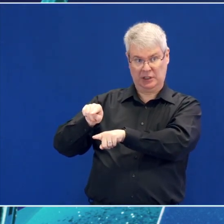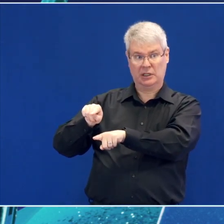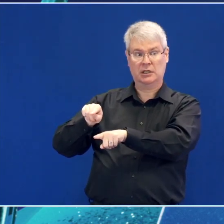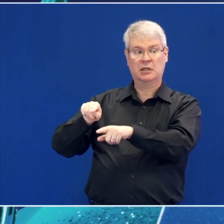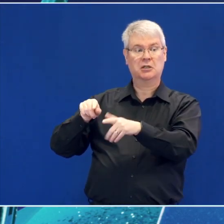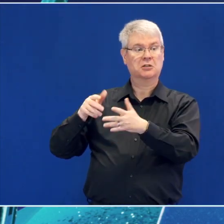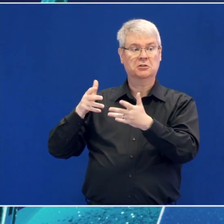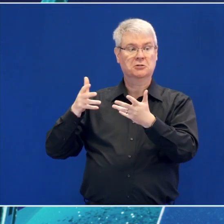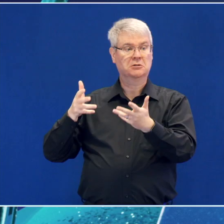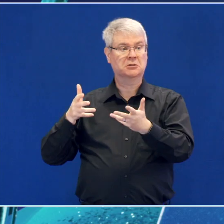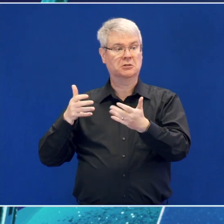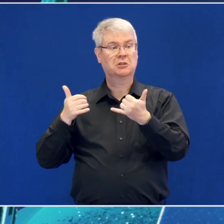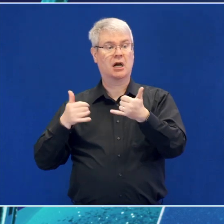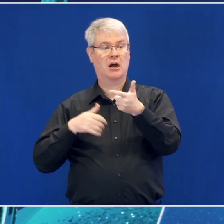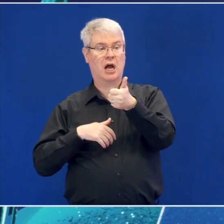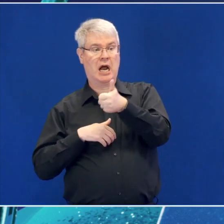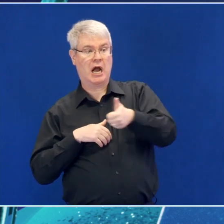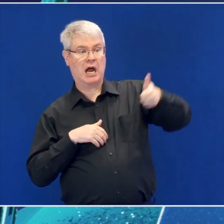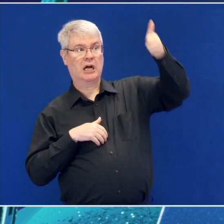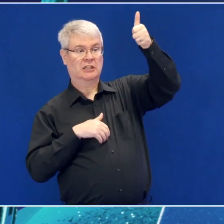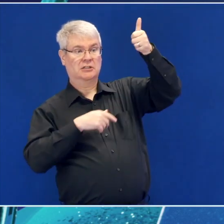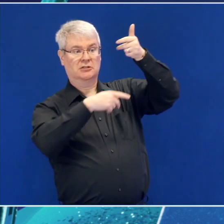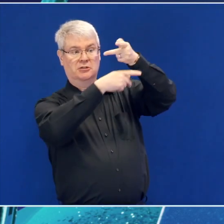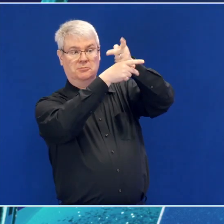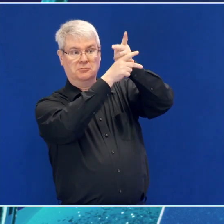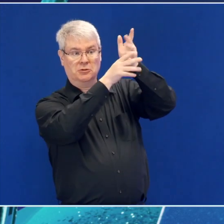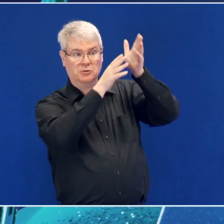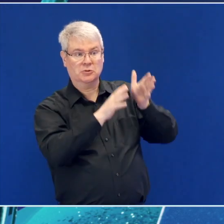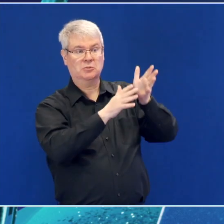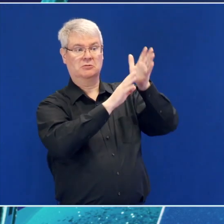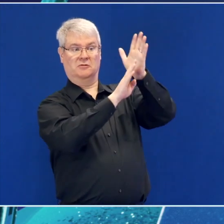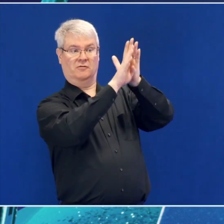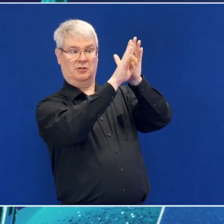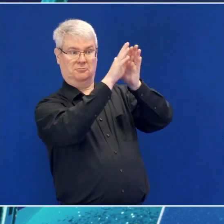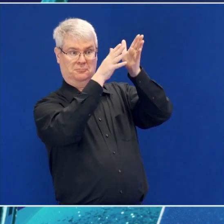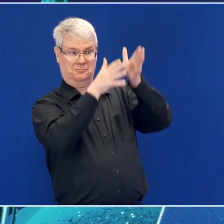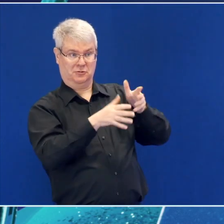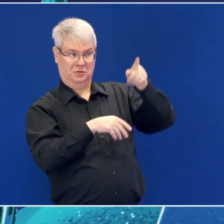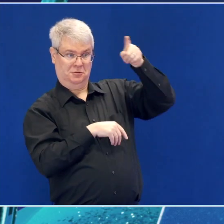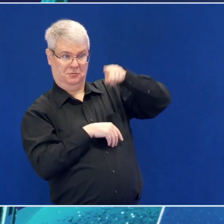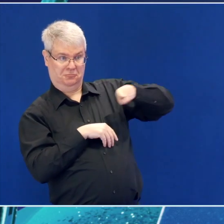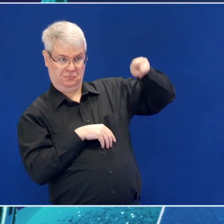that they've explicitly trained Claude to be a willing partner